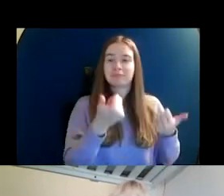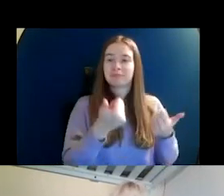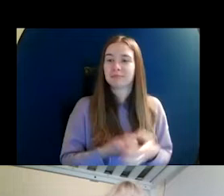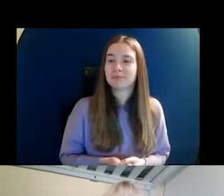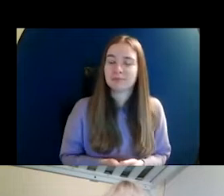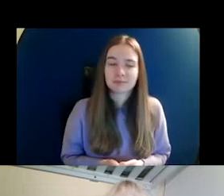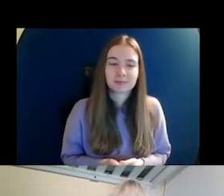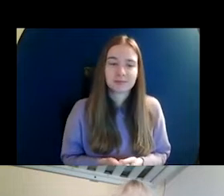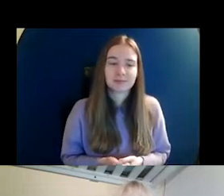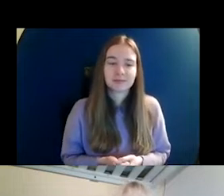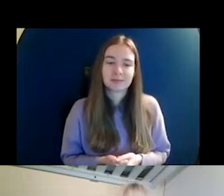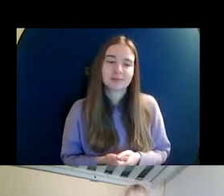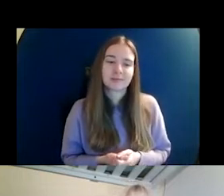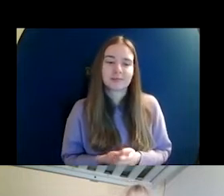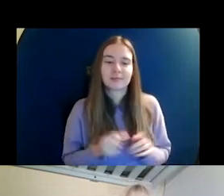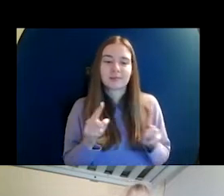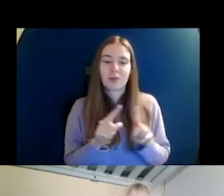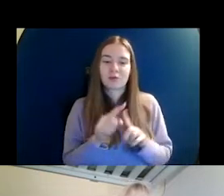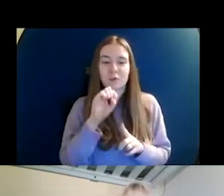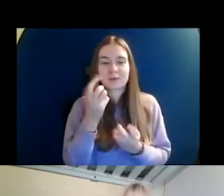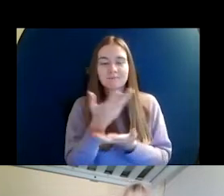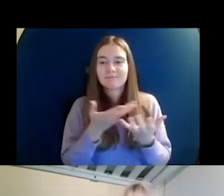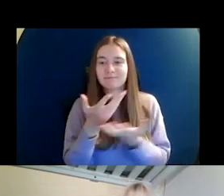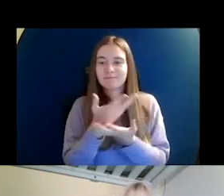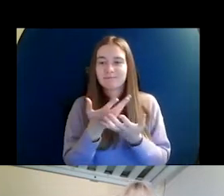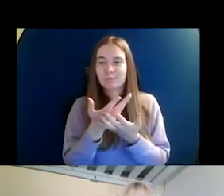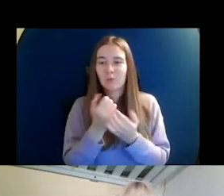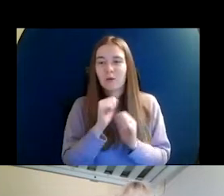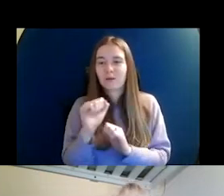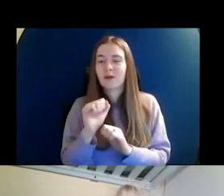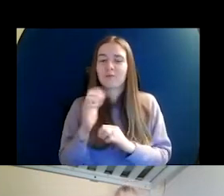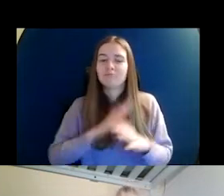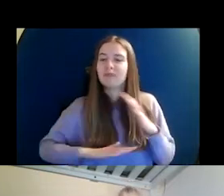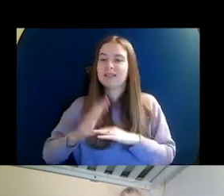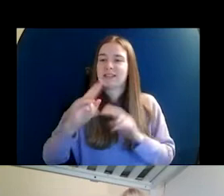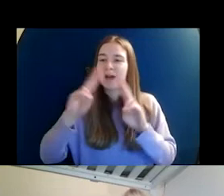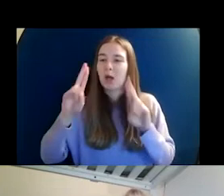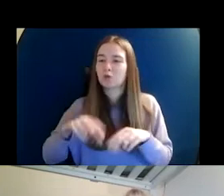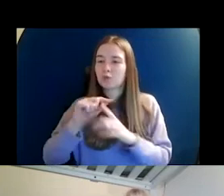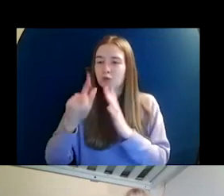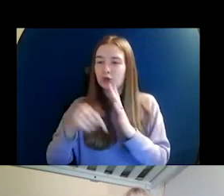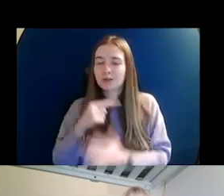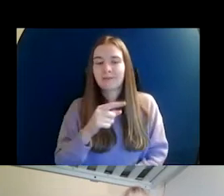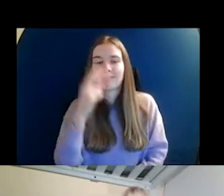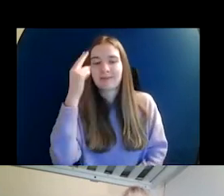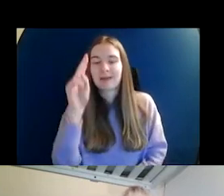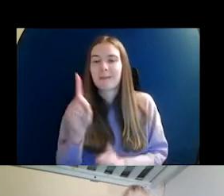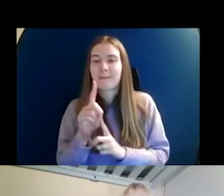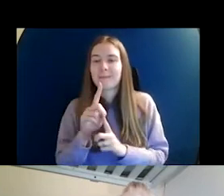And I'll also talk a little bit about one of our ongoing passive house projects. So this is called the Powderhall facility,